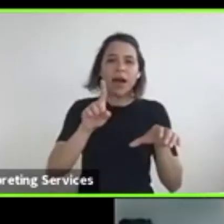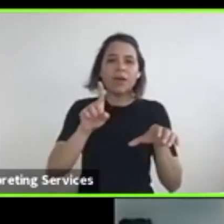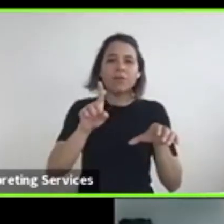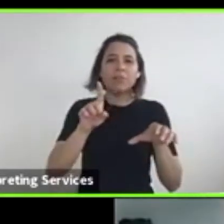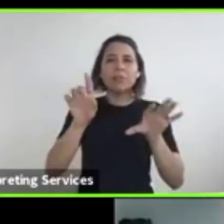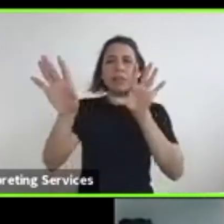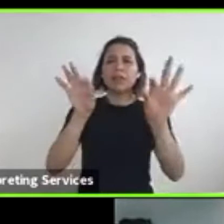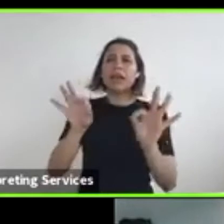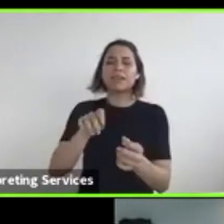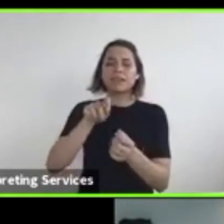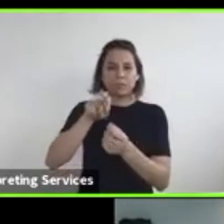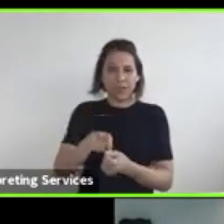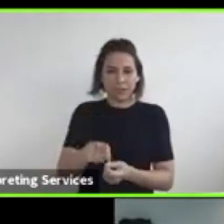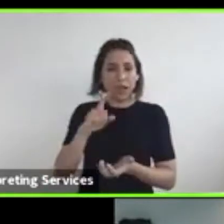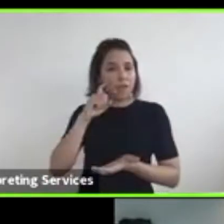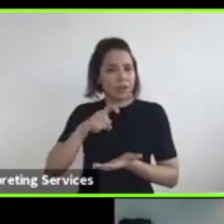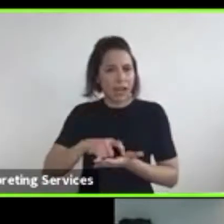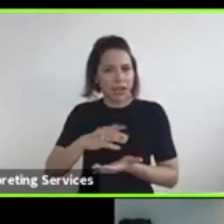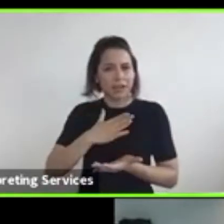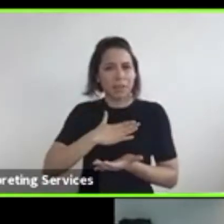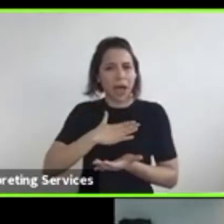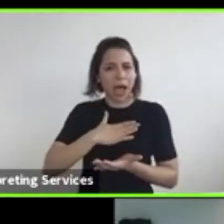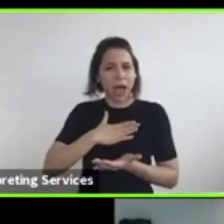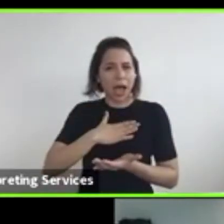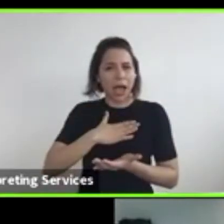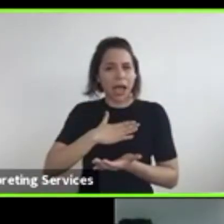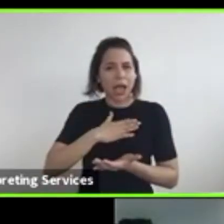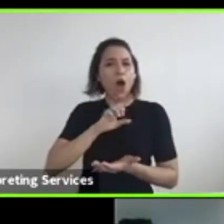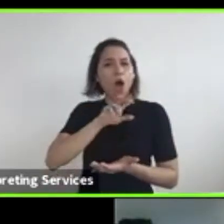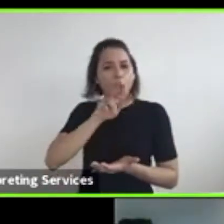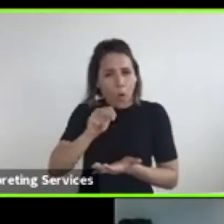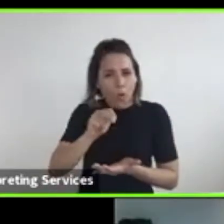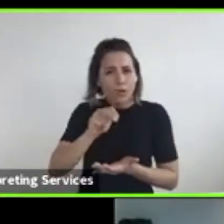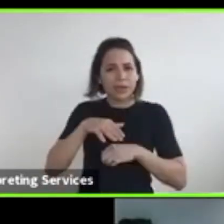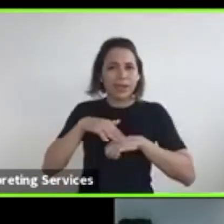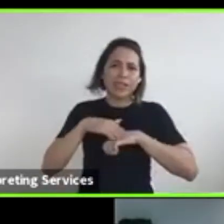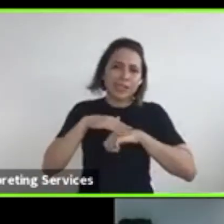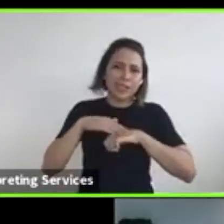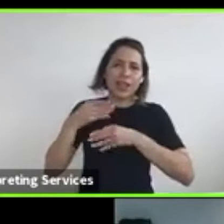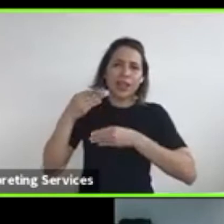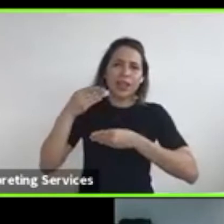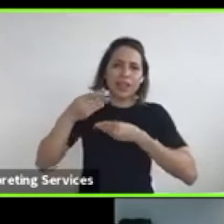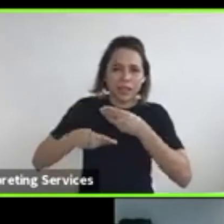OF ACKNOWLEDGING MY OWN INDIGENOUS LINEAGE CAN INTRODUCE, A POTENTIAL FOR ALIENATION, AND CAN RUN THE